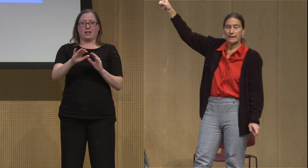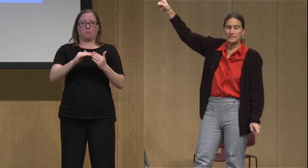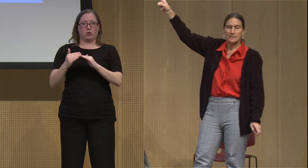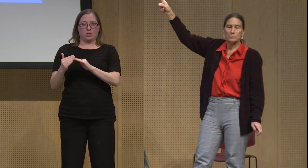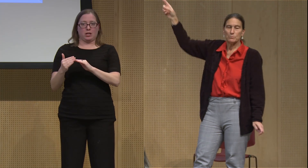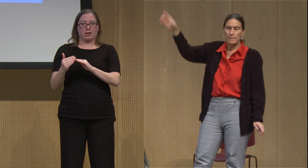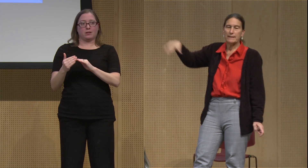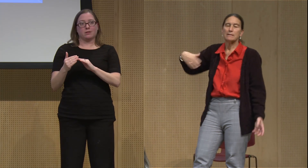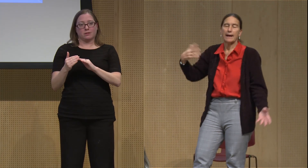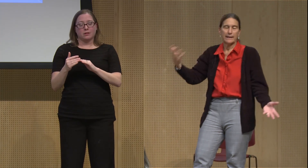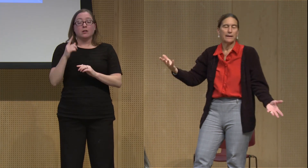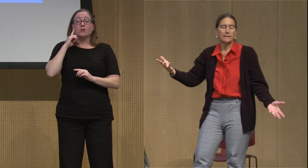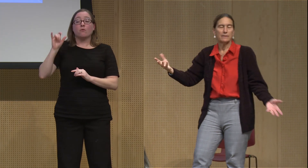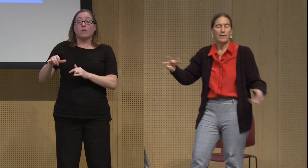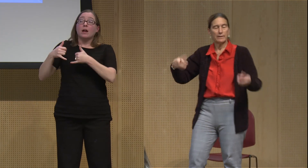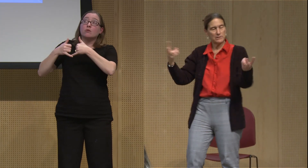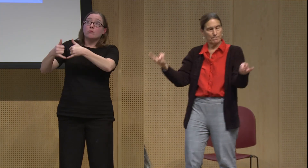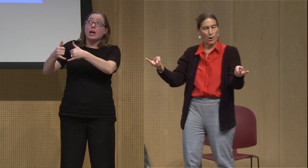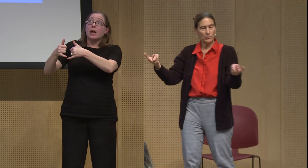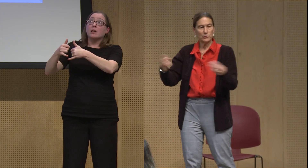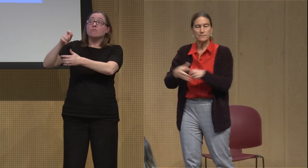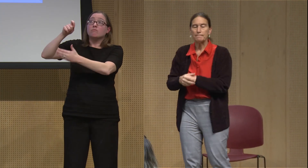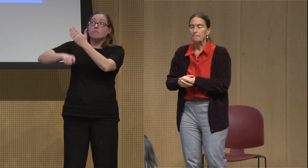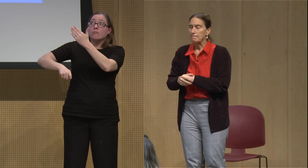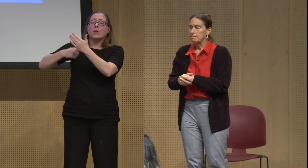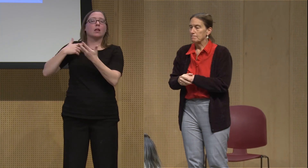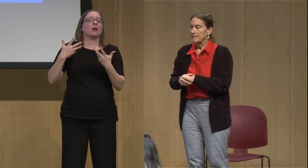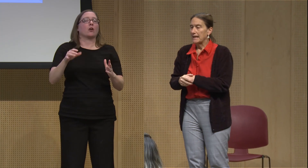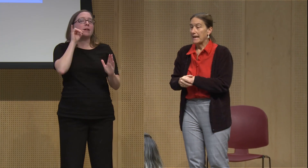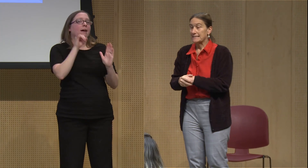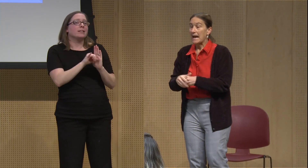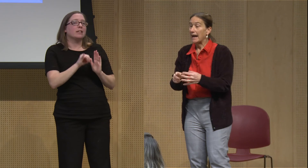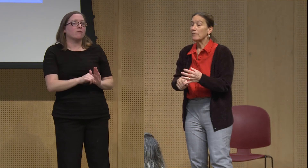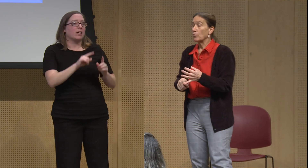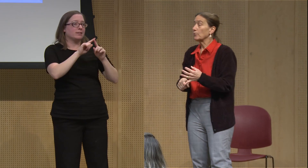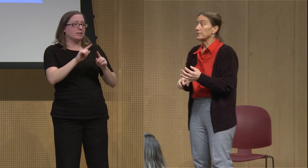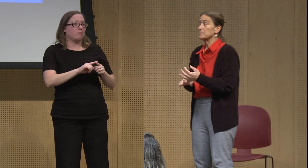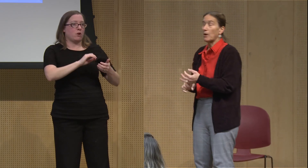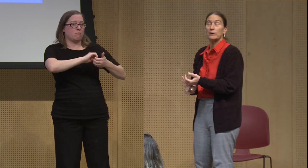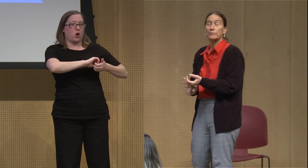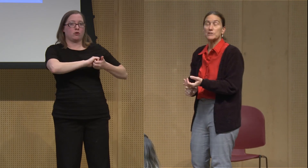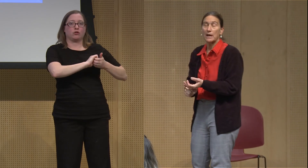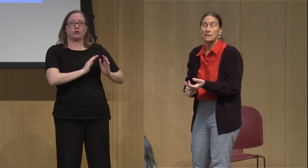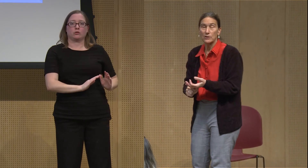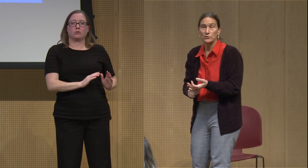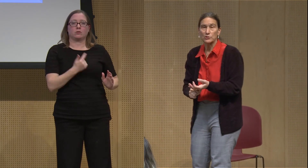BECAUSE IT MADE-- I HAD TO IDENTIFY SOME PARTNERS. I COULD SAY, "I HAVE WORKED WITH THIS PARTNER FOR 10 YEARS."